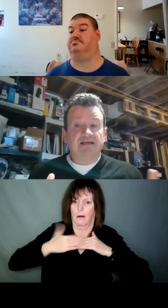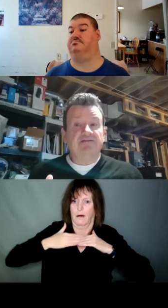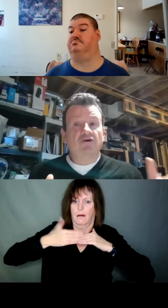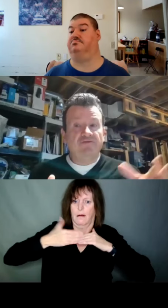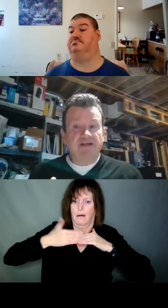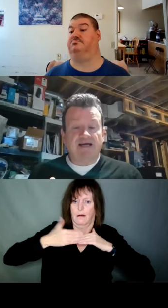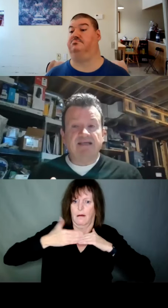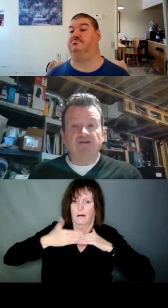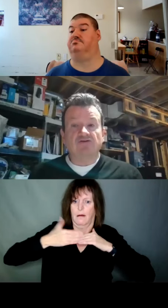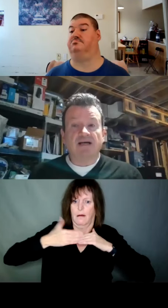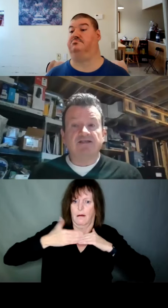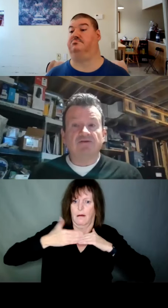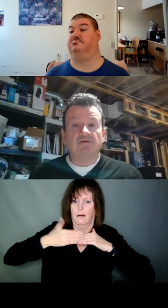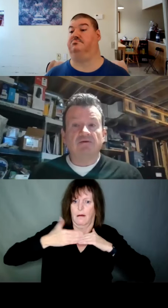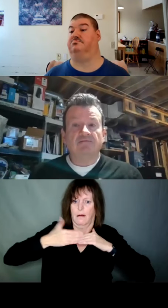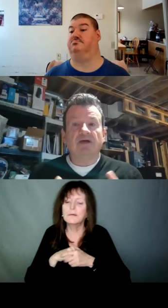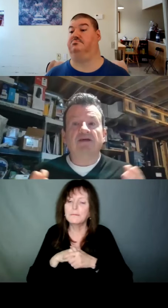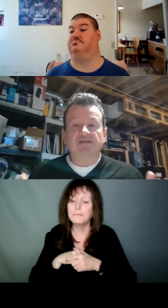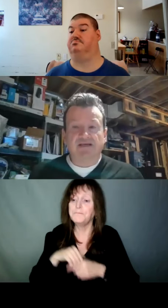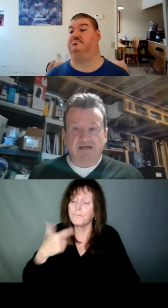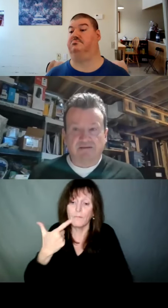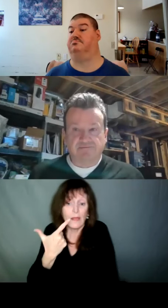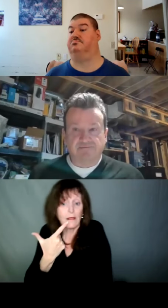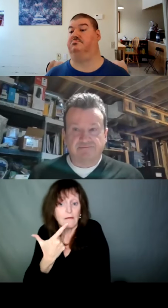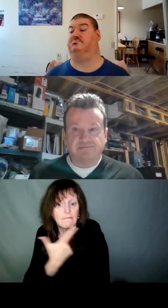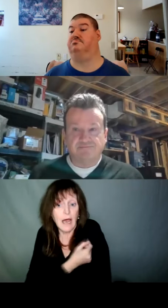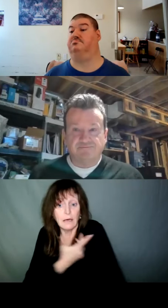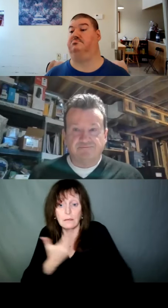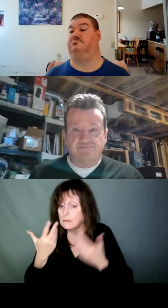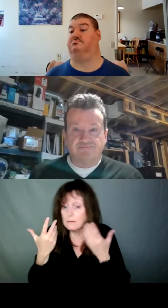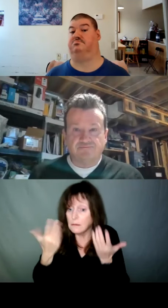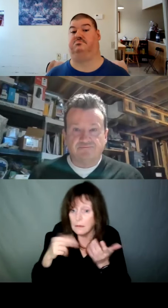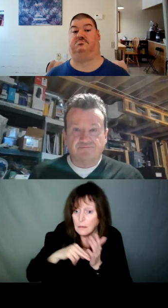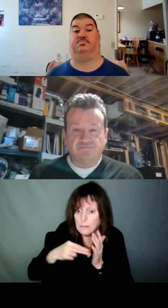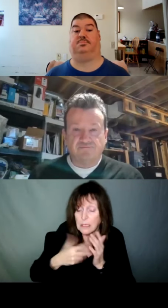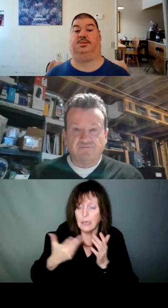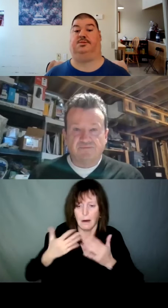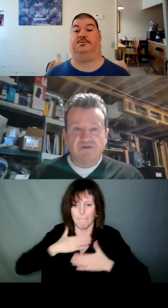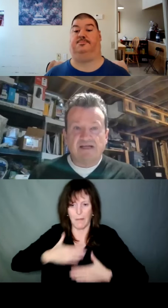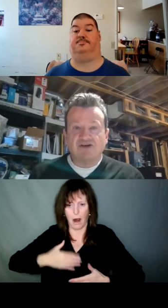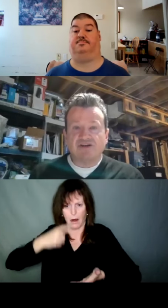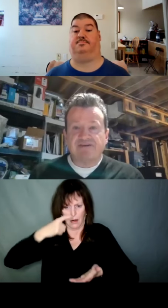your immune system to create antibodies.